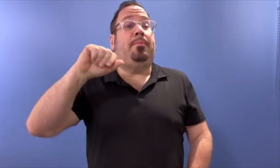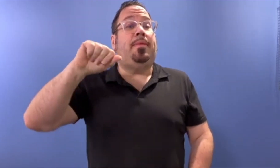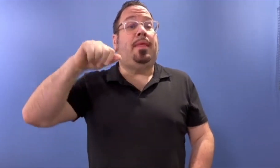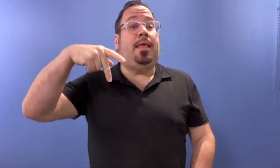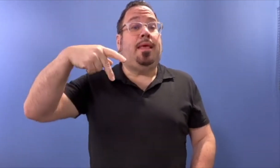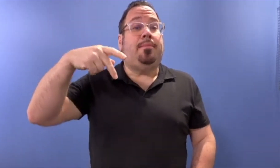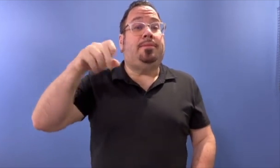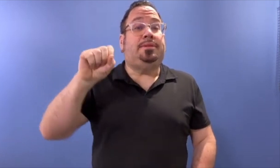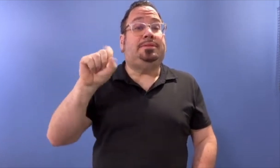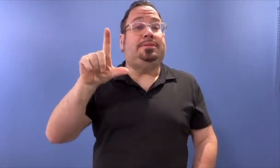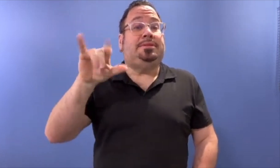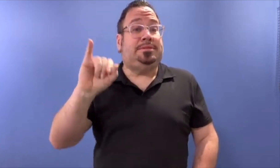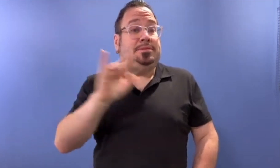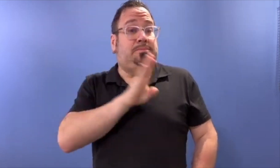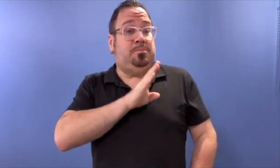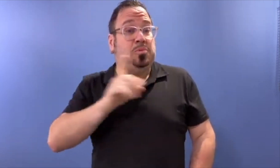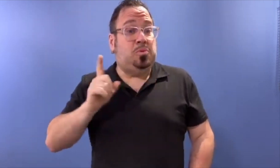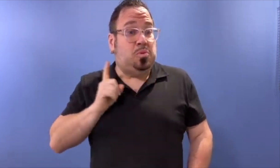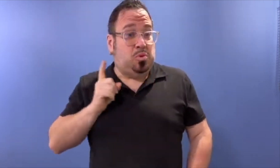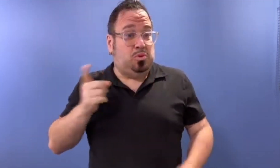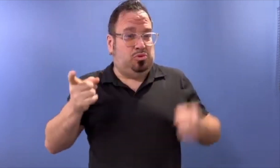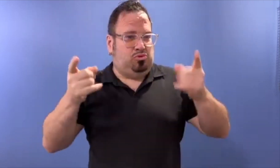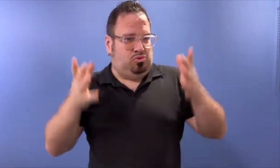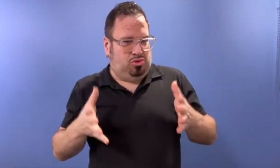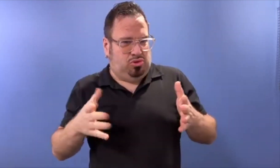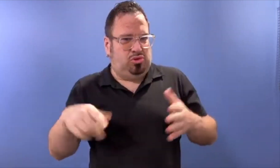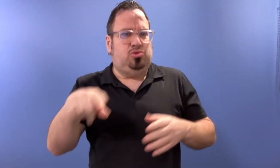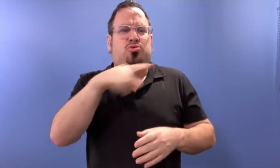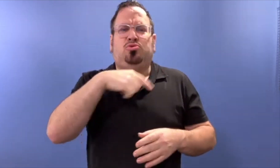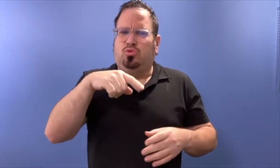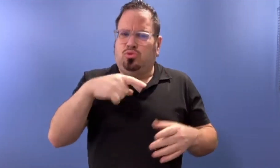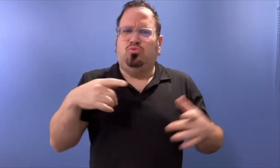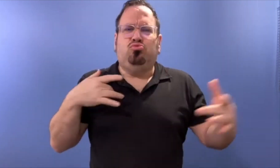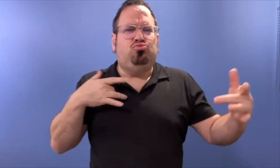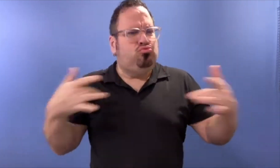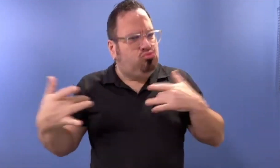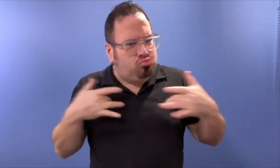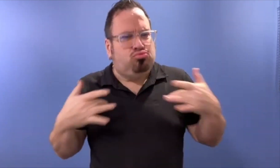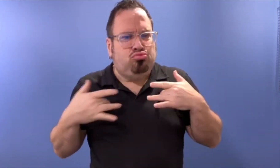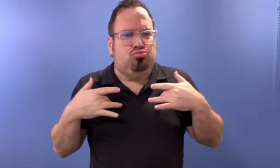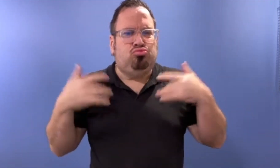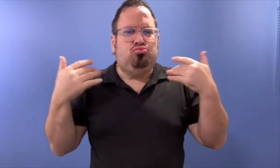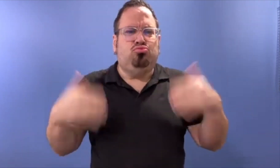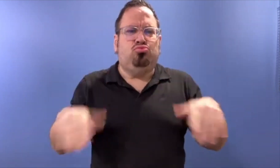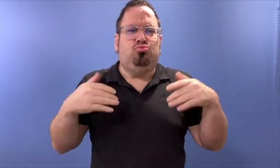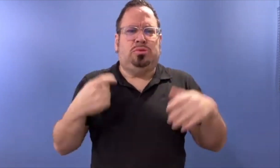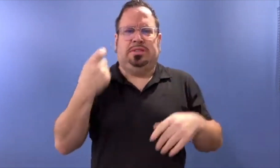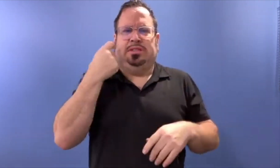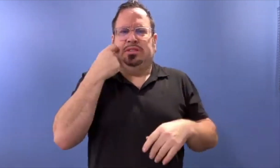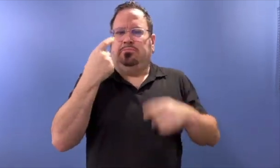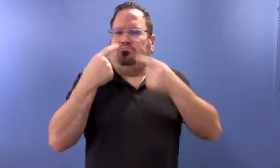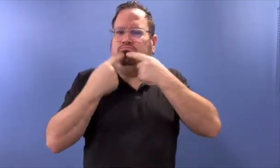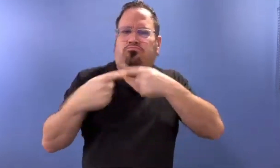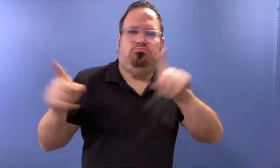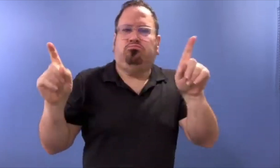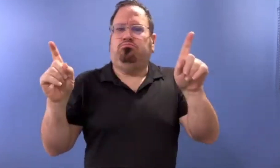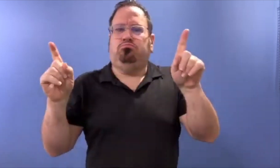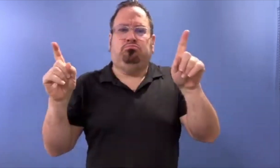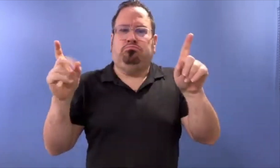The MAPSLI board of directors are concerned with the recent announcement